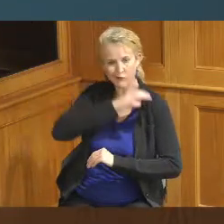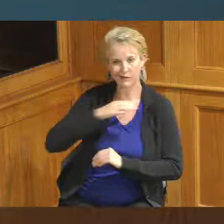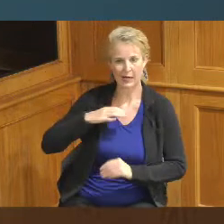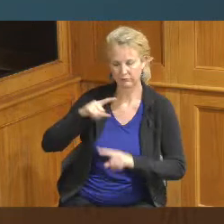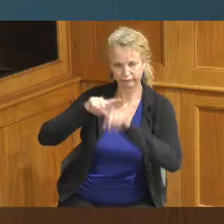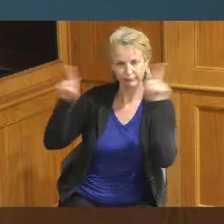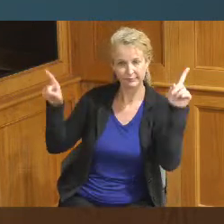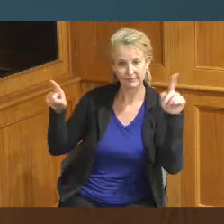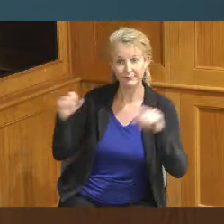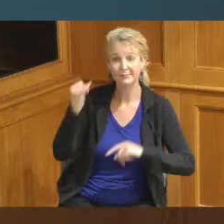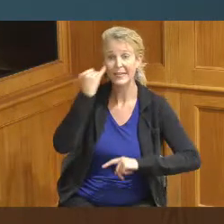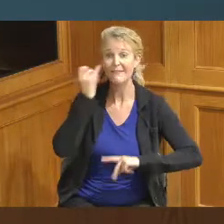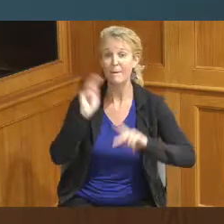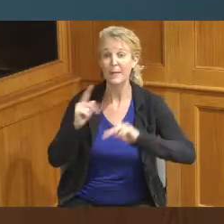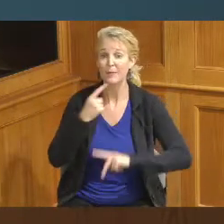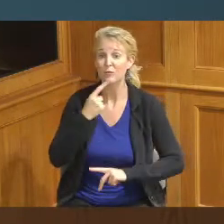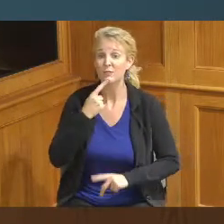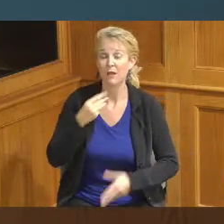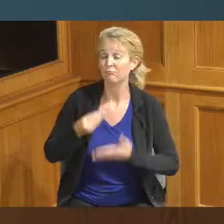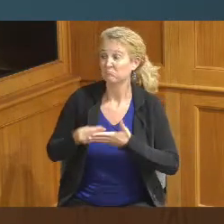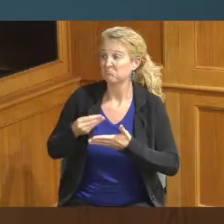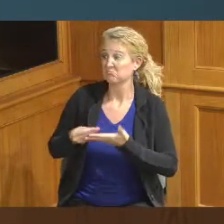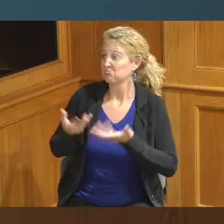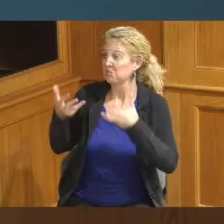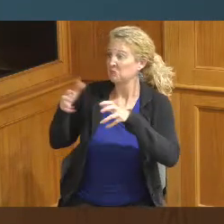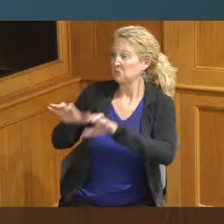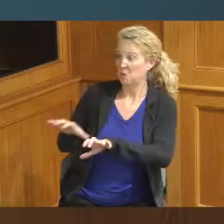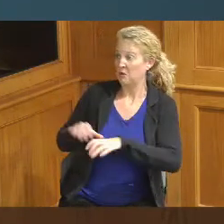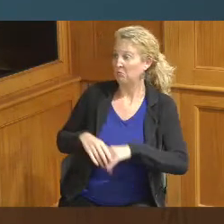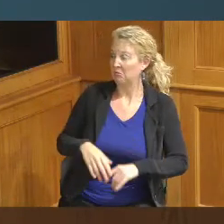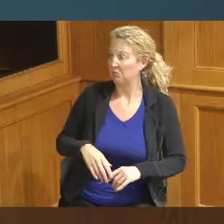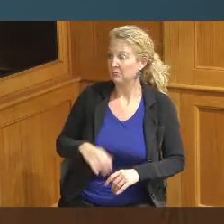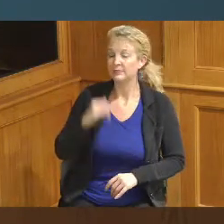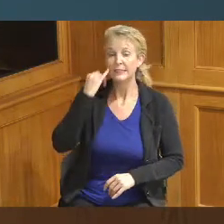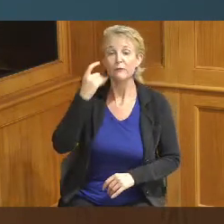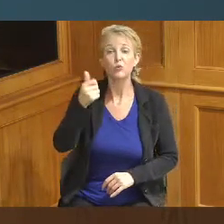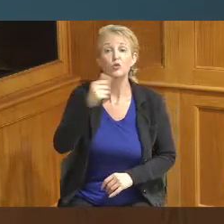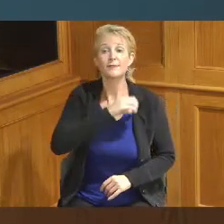I'm not taking the money for Hamilton County if you're a Congressman and you say I'm not taking